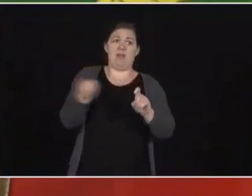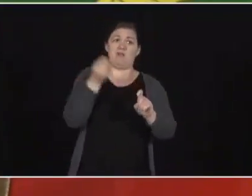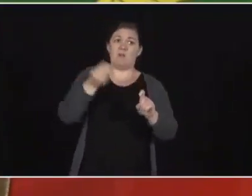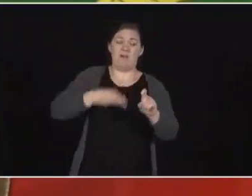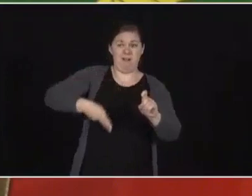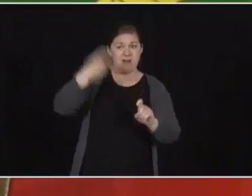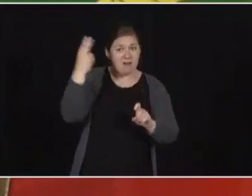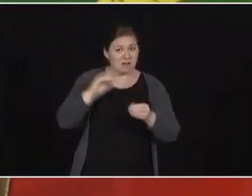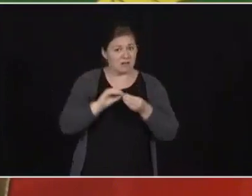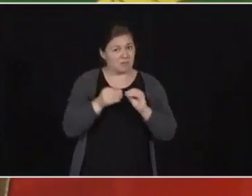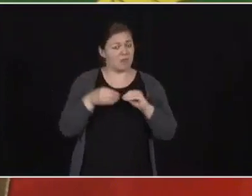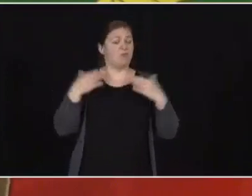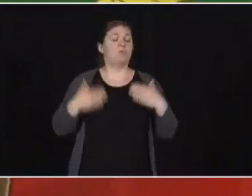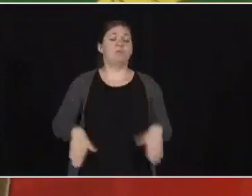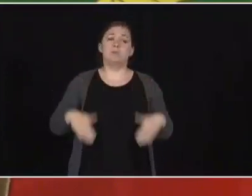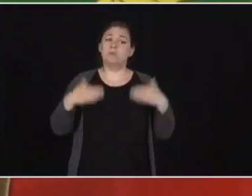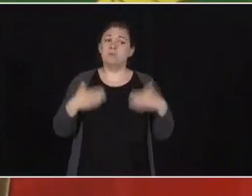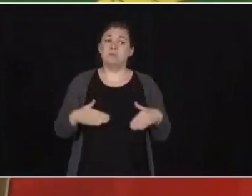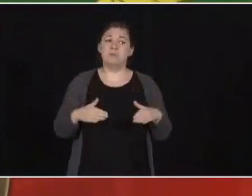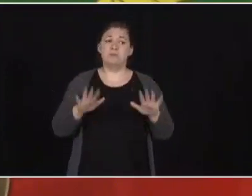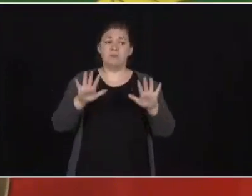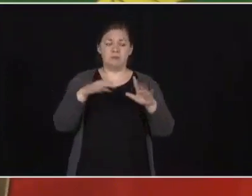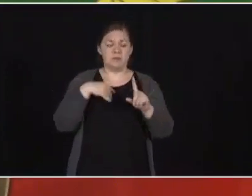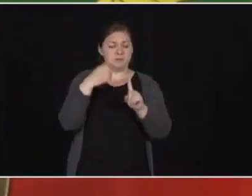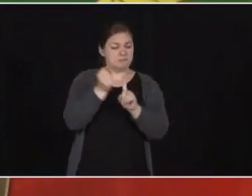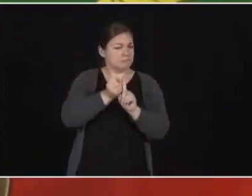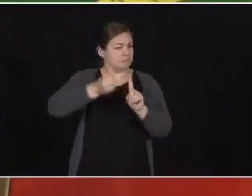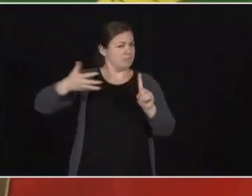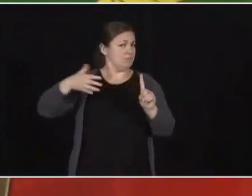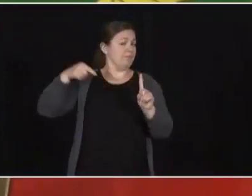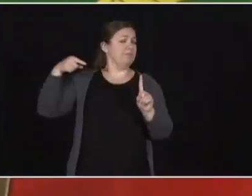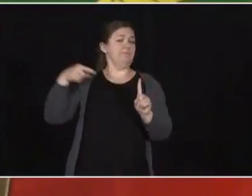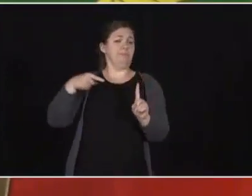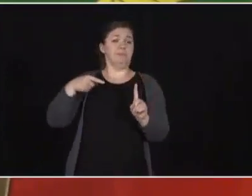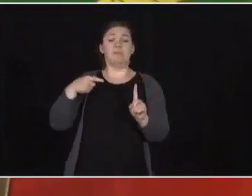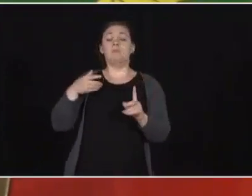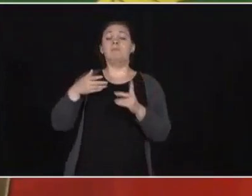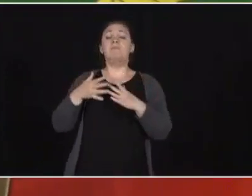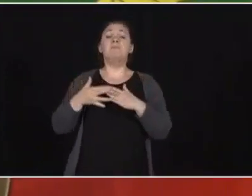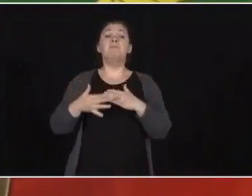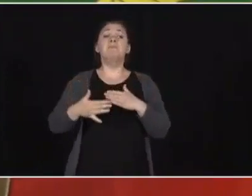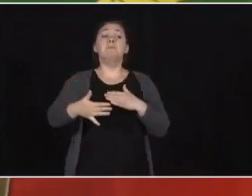Including Ontario. The other elements I spoke about earlier is as serology becomes